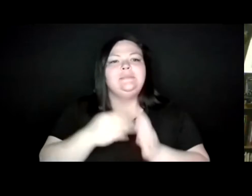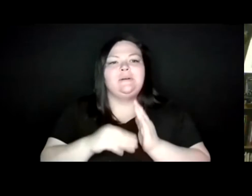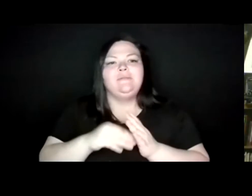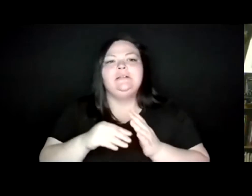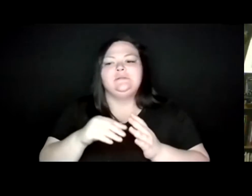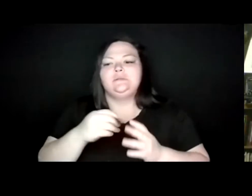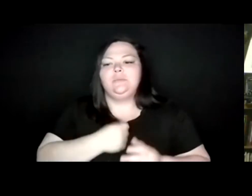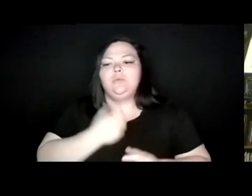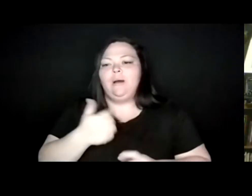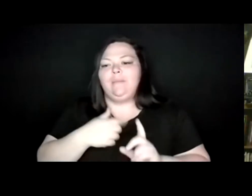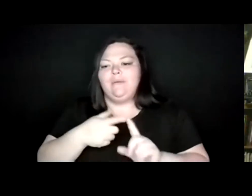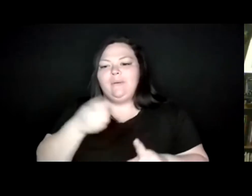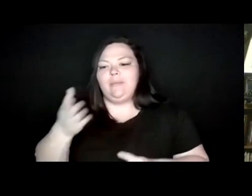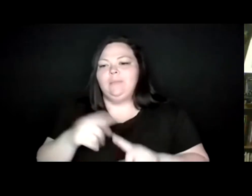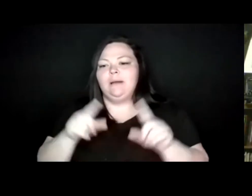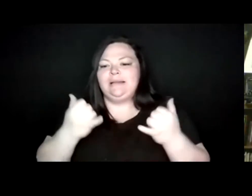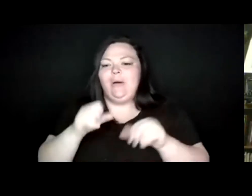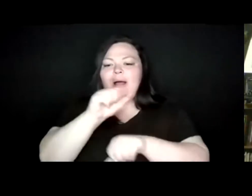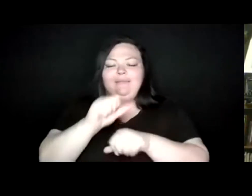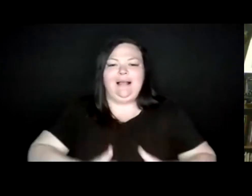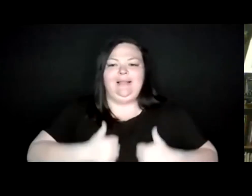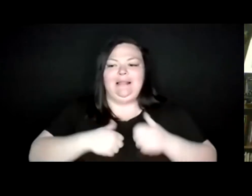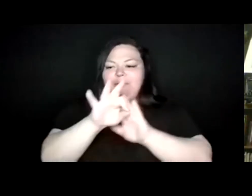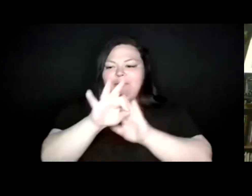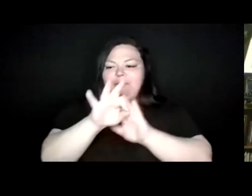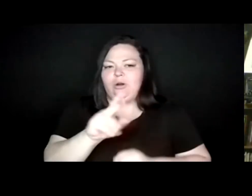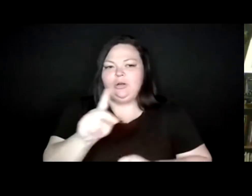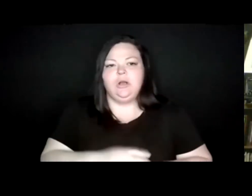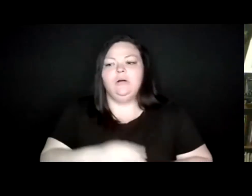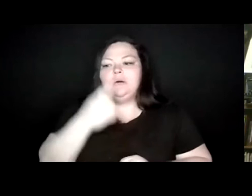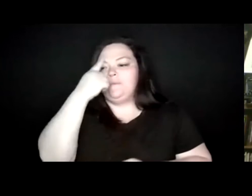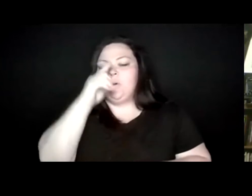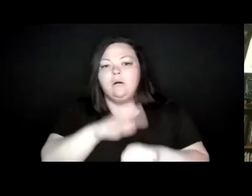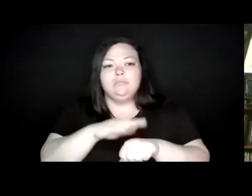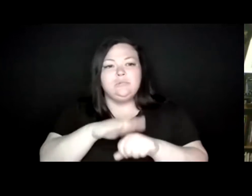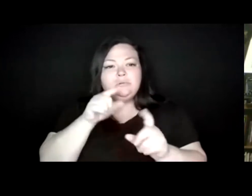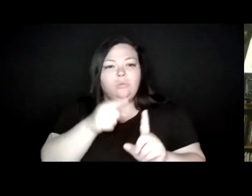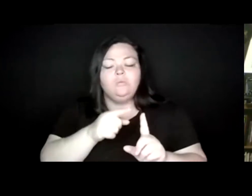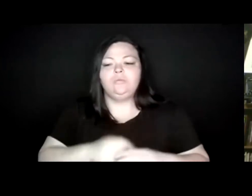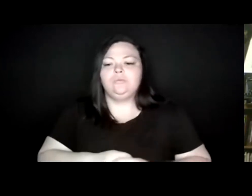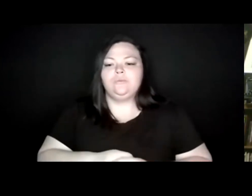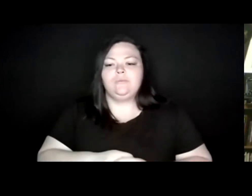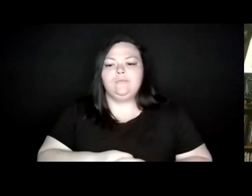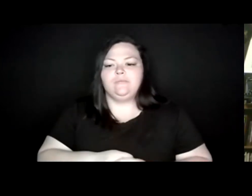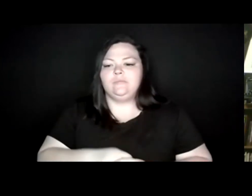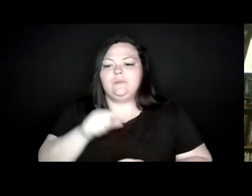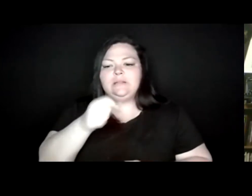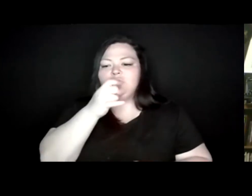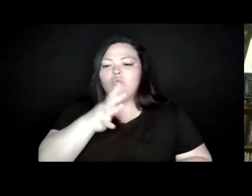from although I live in Fort Smith now. As far as a content warning, it's a women's revenge